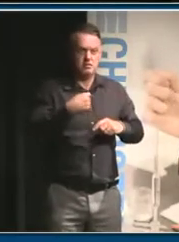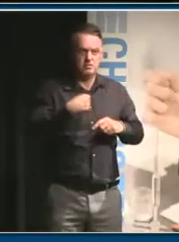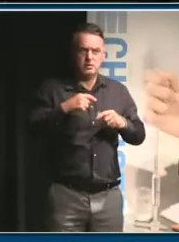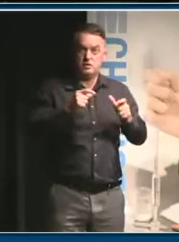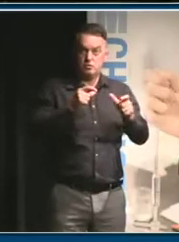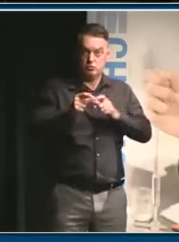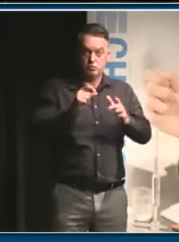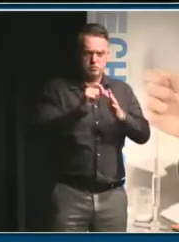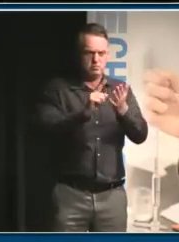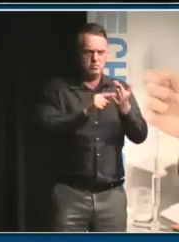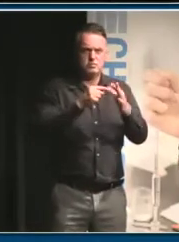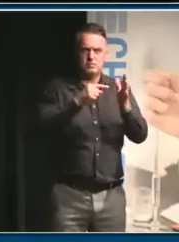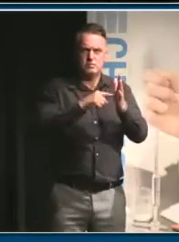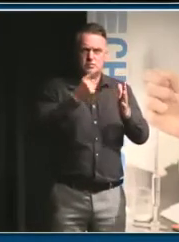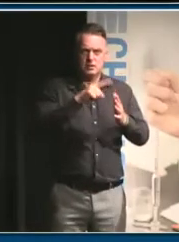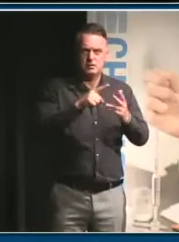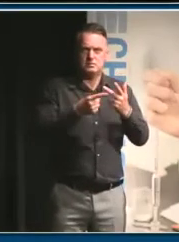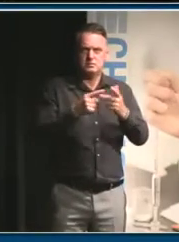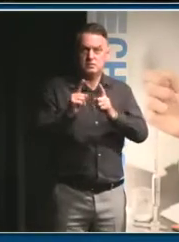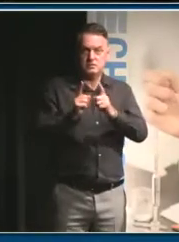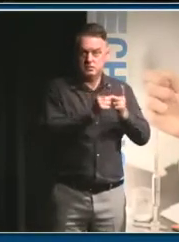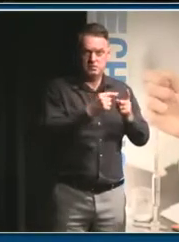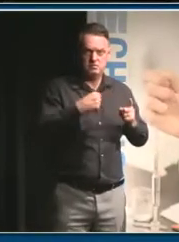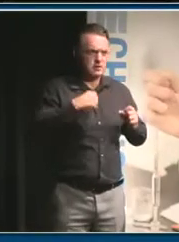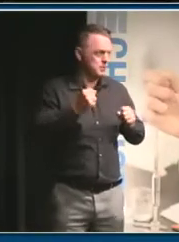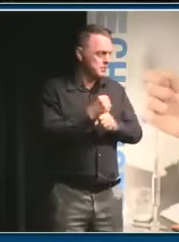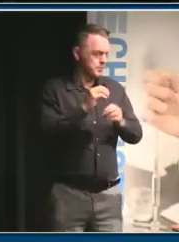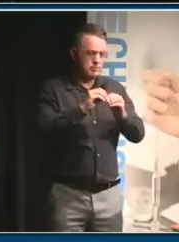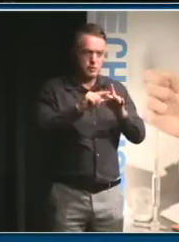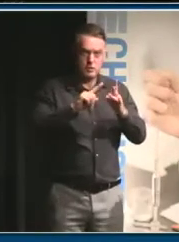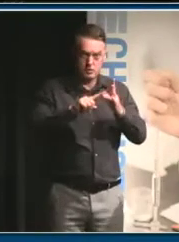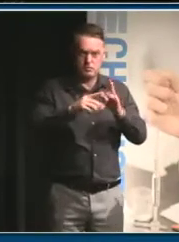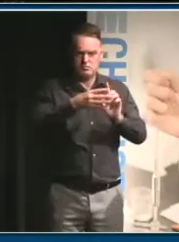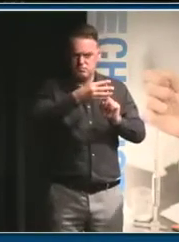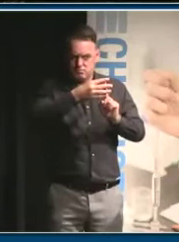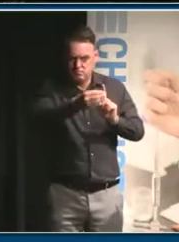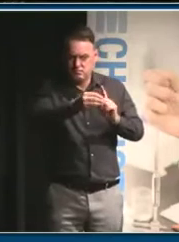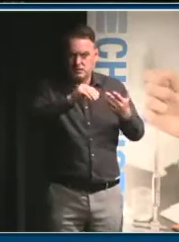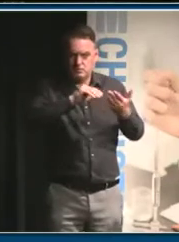pleats in textiles, using this biomimicry approach to looking at how thymine responds